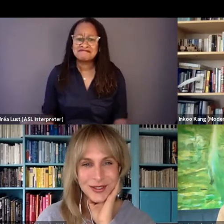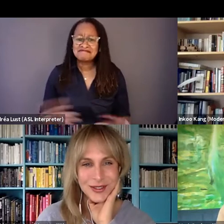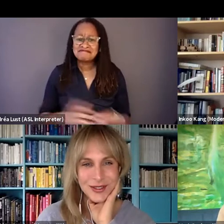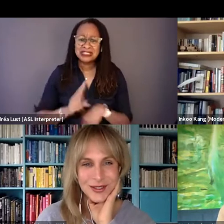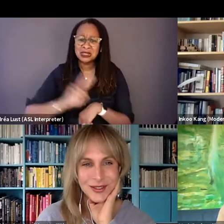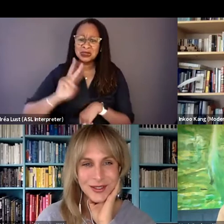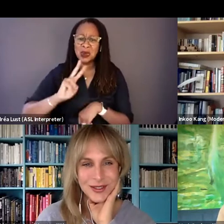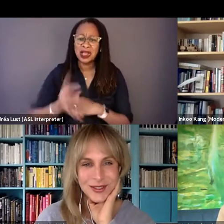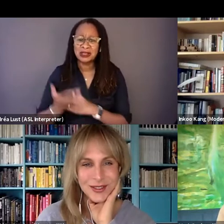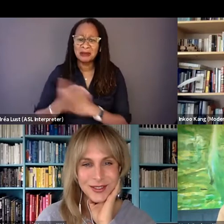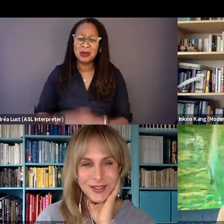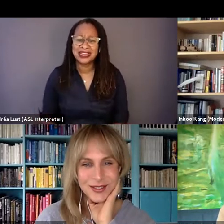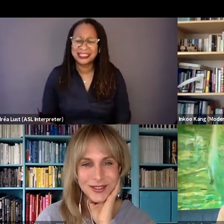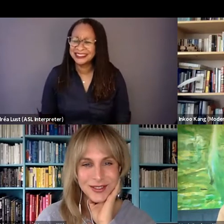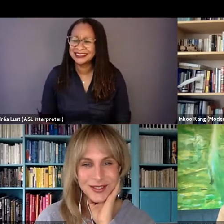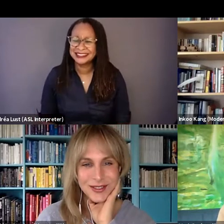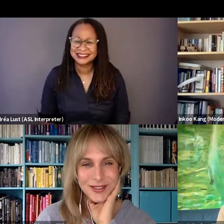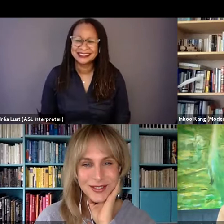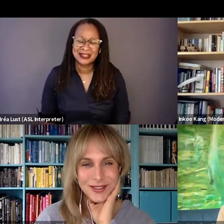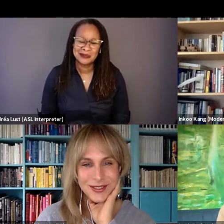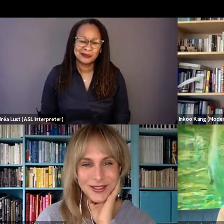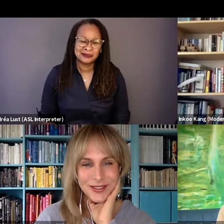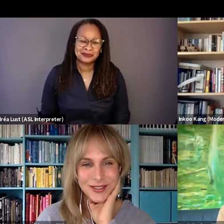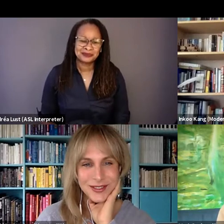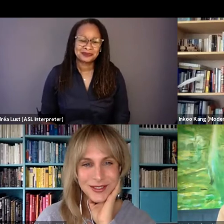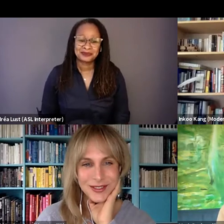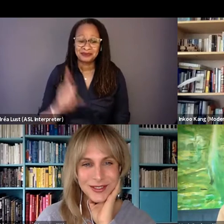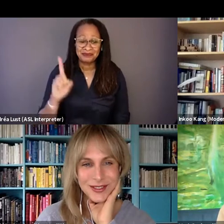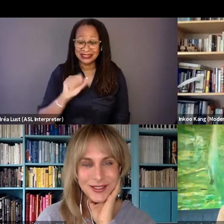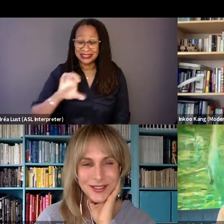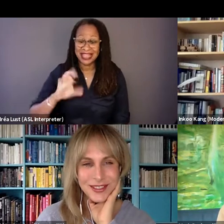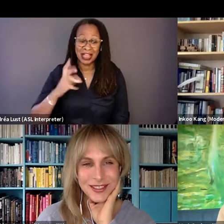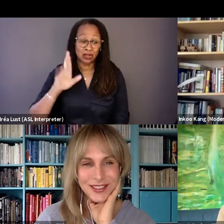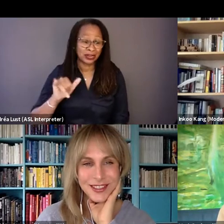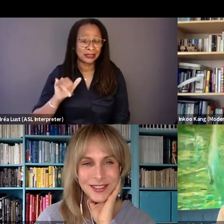Classic. - Yeah, it's awesome, yes. Zackary, how did you get involved in the production?